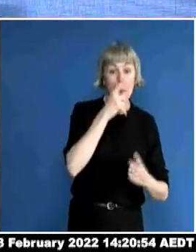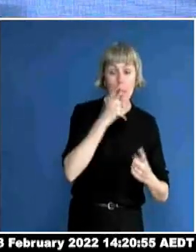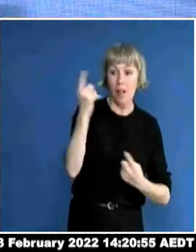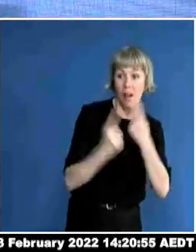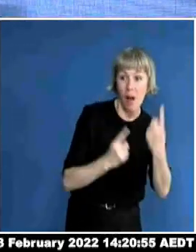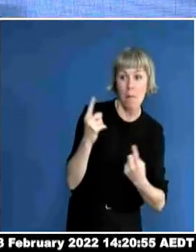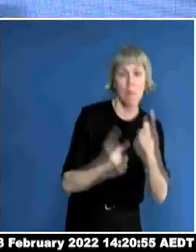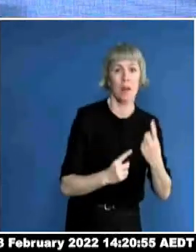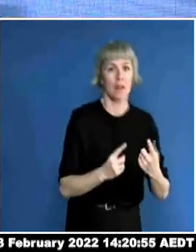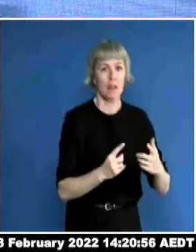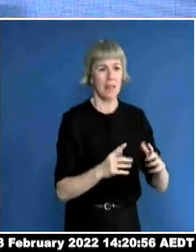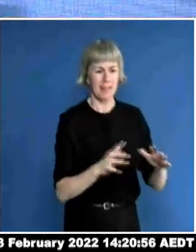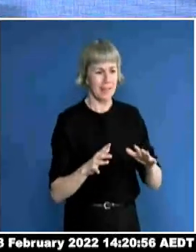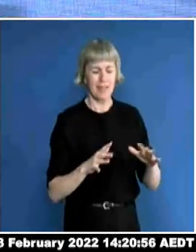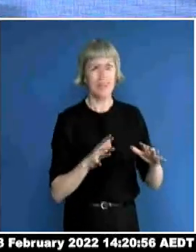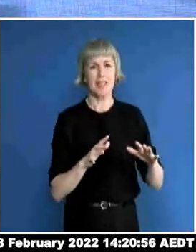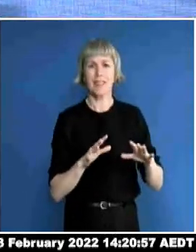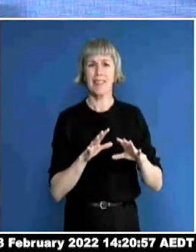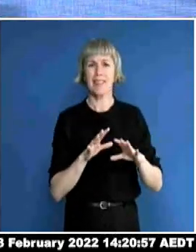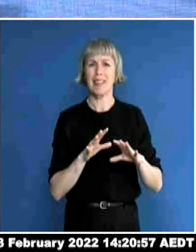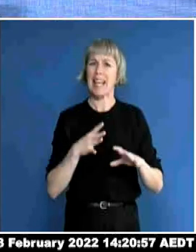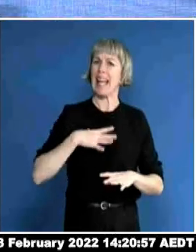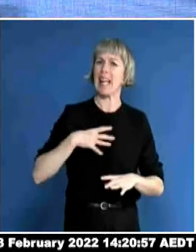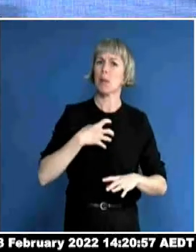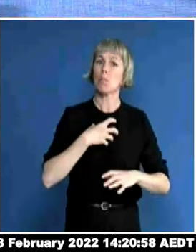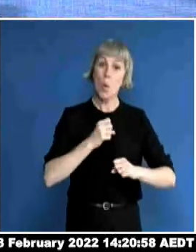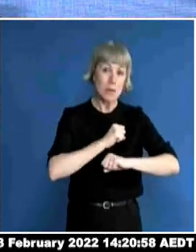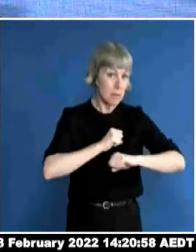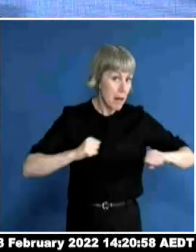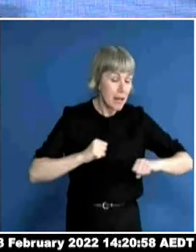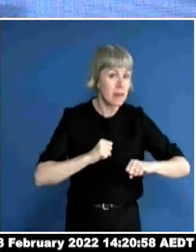more training space and, yeah. So there was a cupboard that came out of the shed.